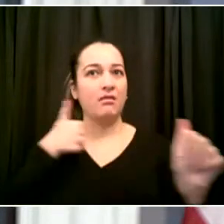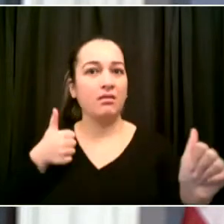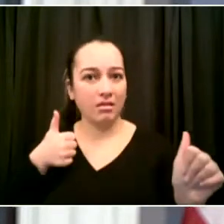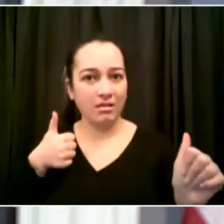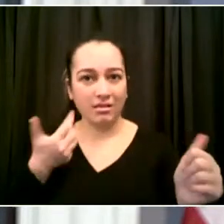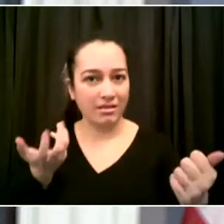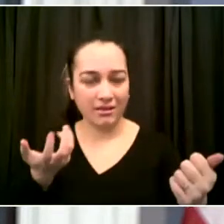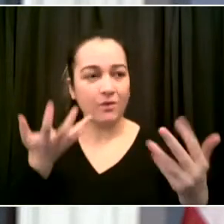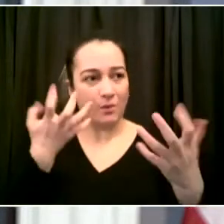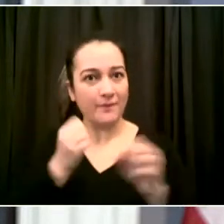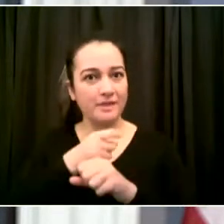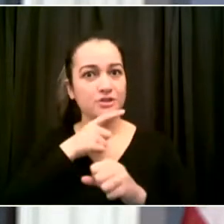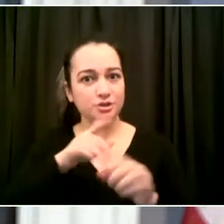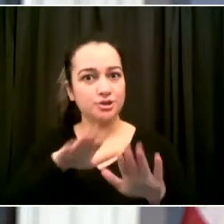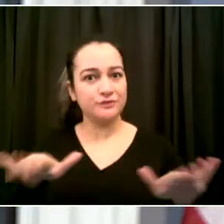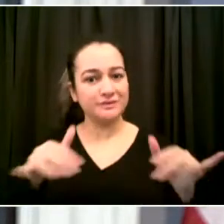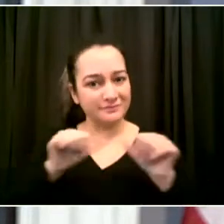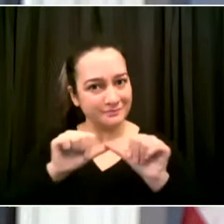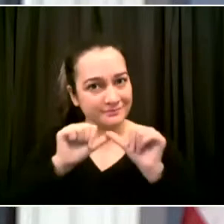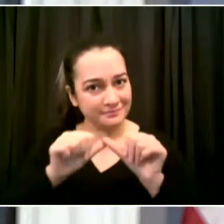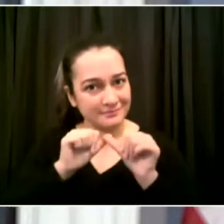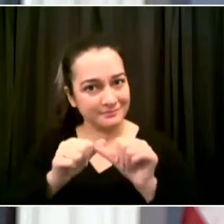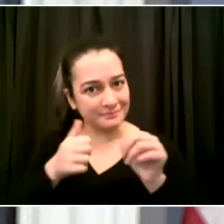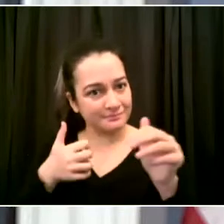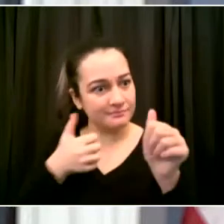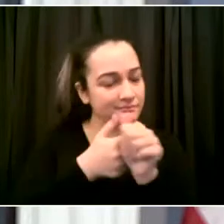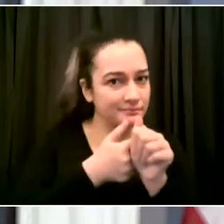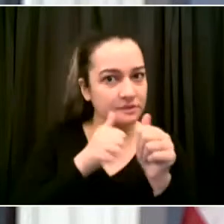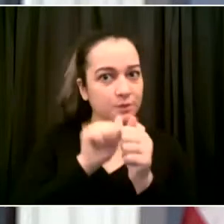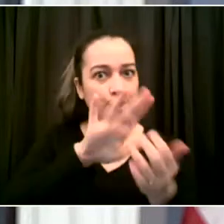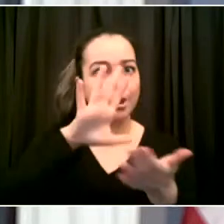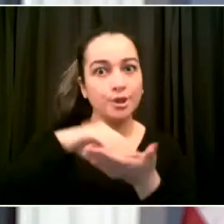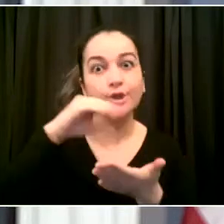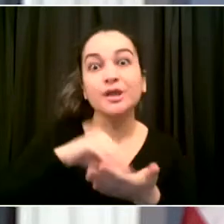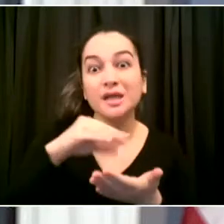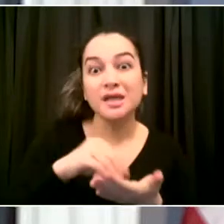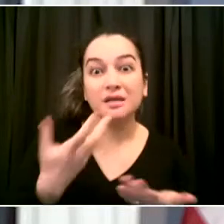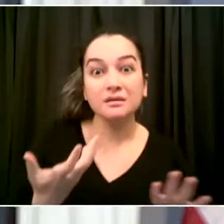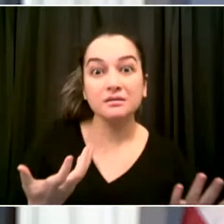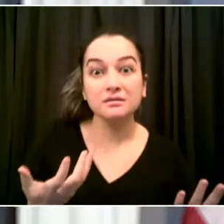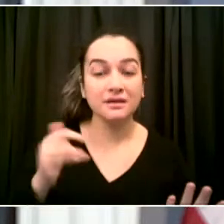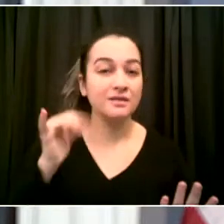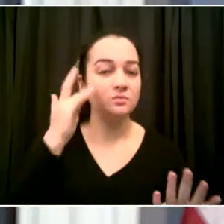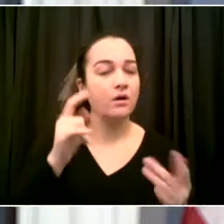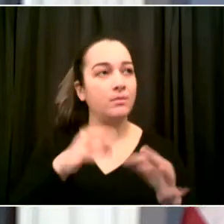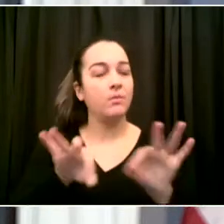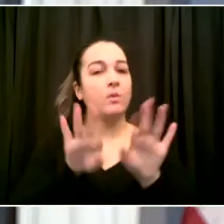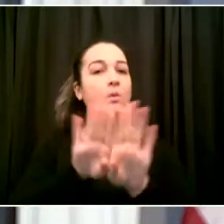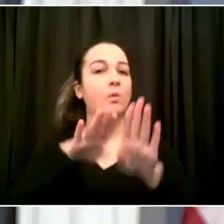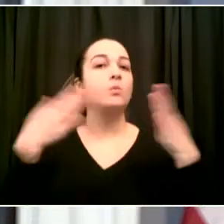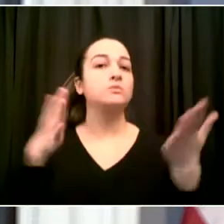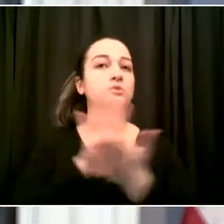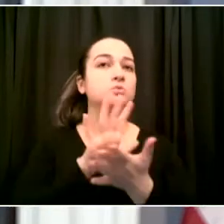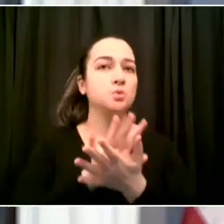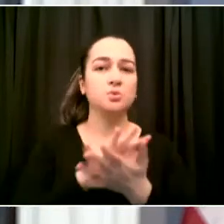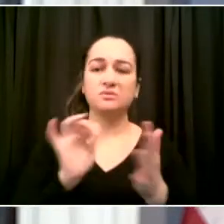AS AN EDUCATOR I WOULD SAY TO